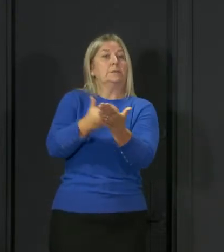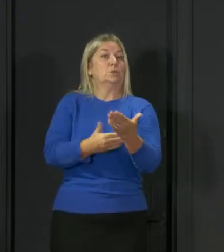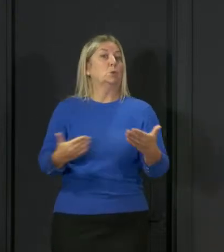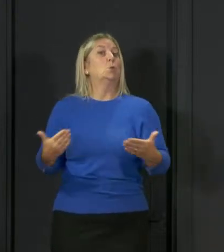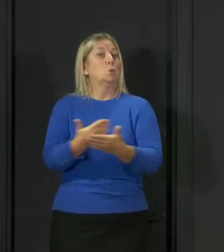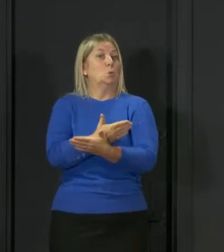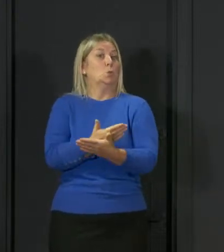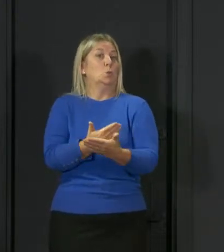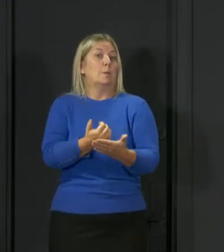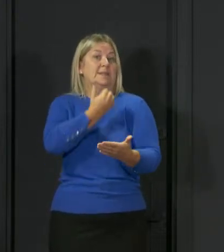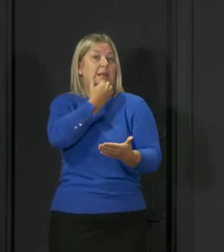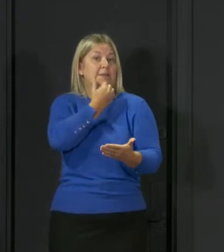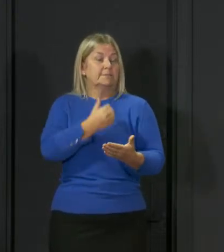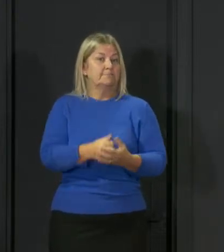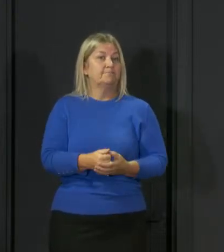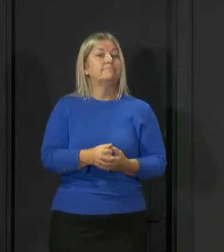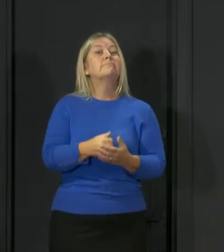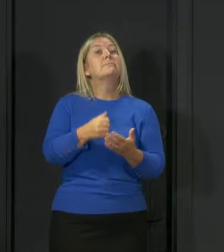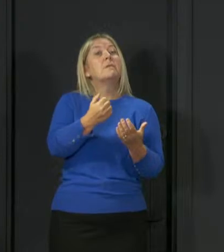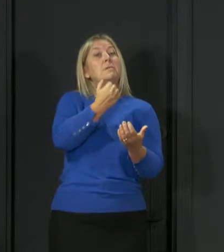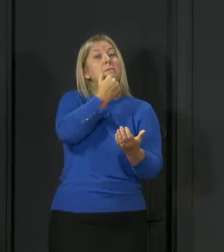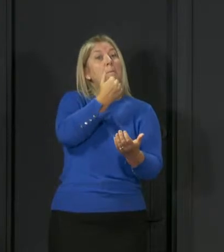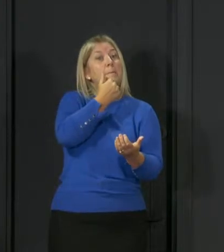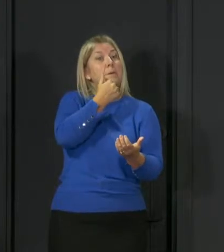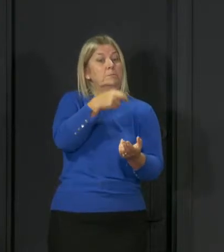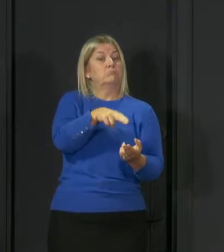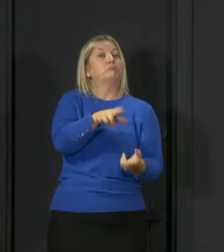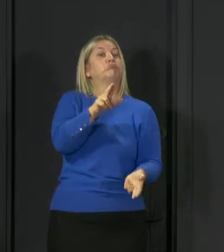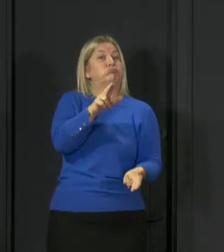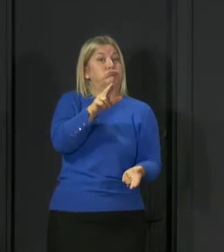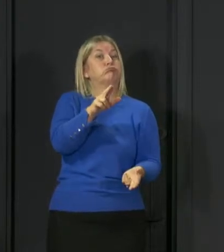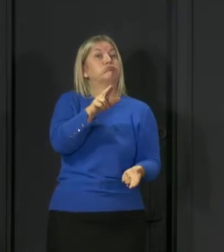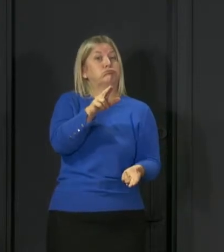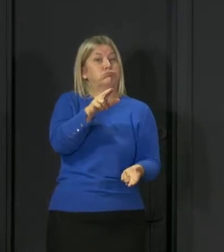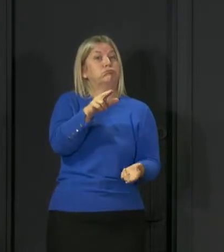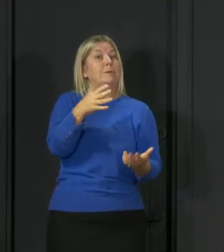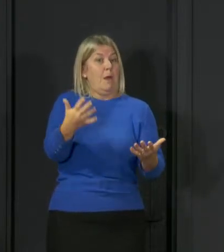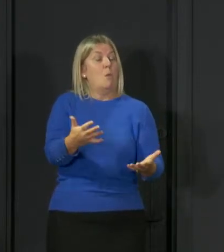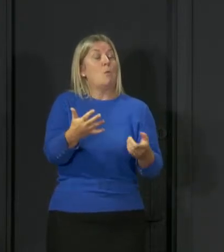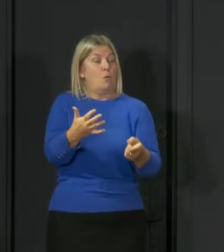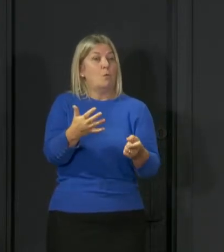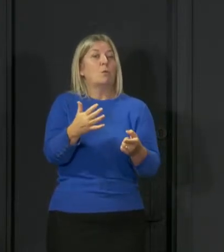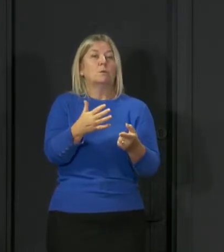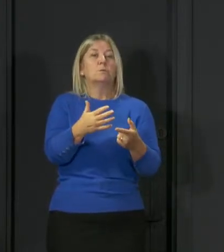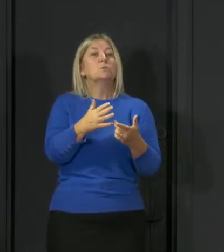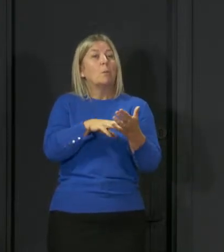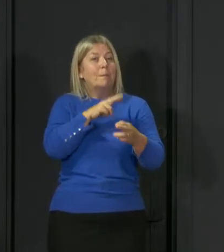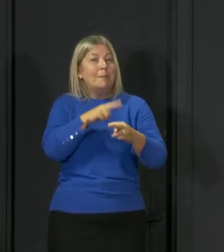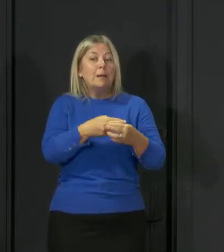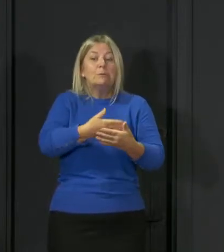We've now increased the number of adults that can attend parent and baby groups so long as